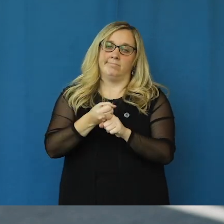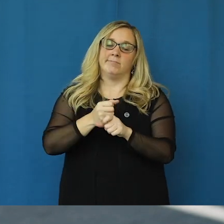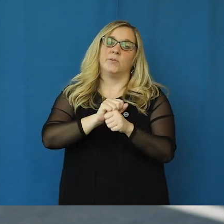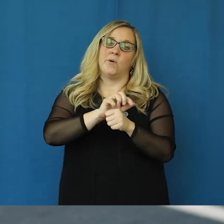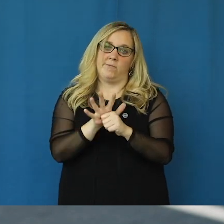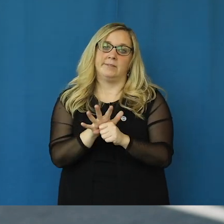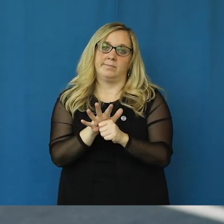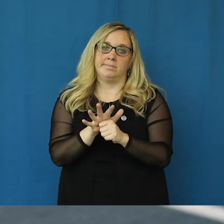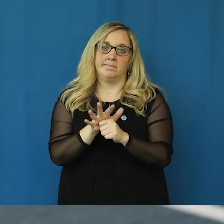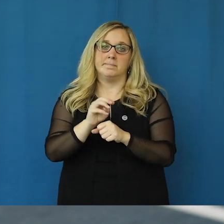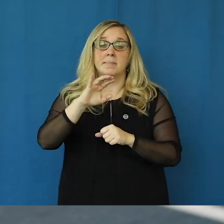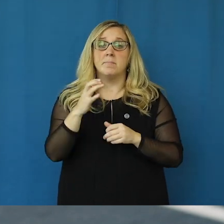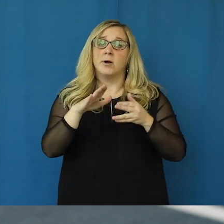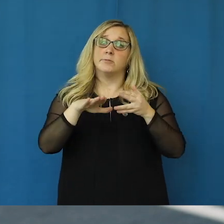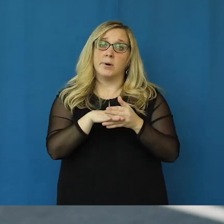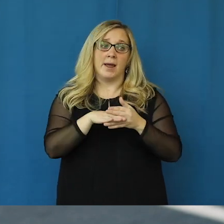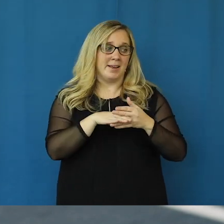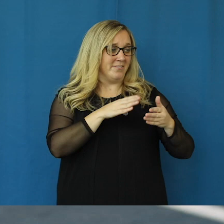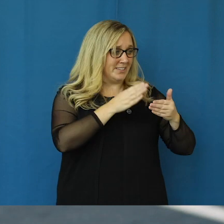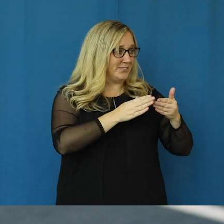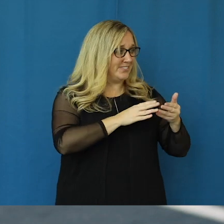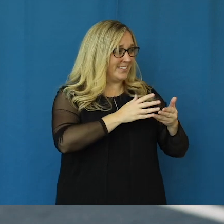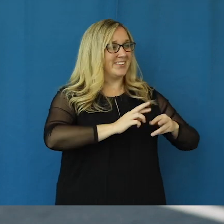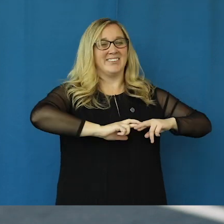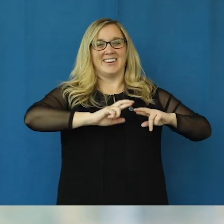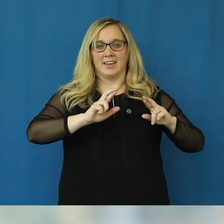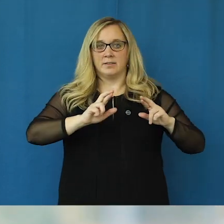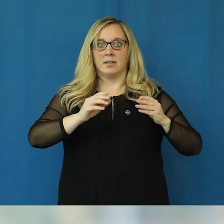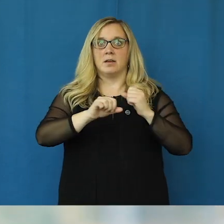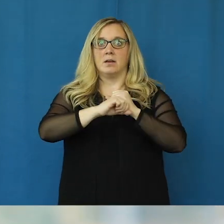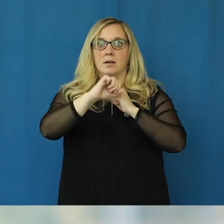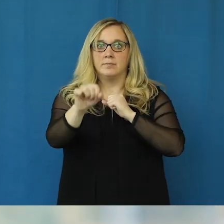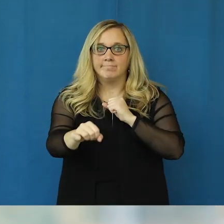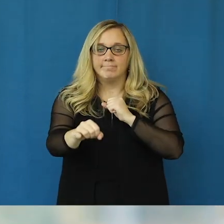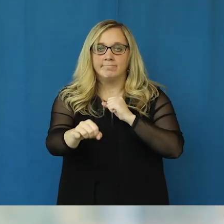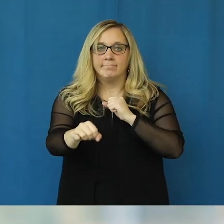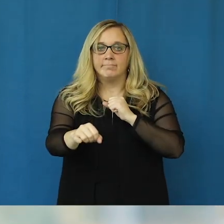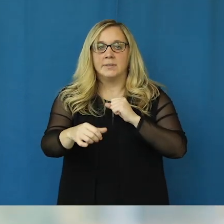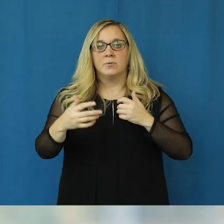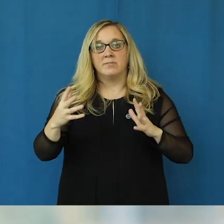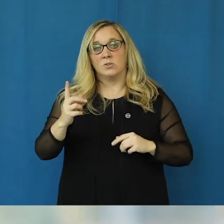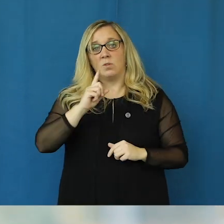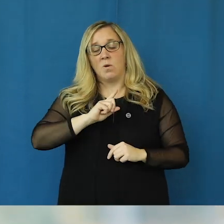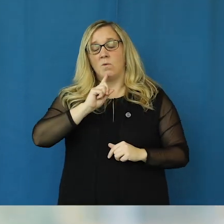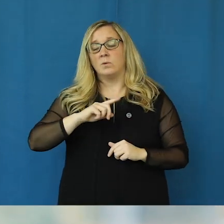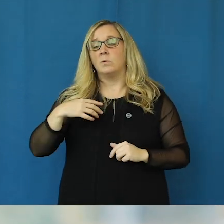before March break and we got put on lock down shortly thereafter. During this time we had a lot of time to ourselves, and maybe too much.